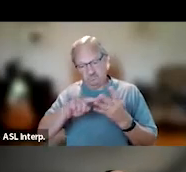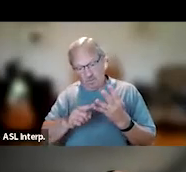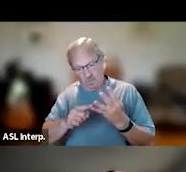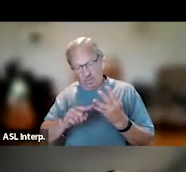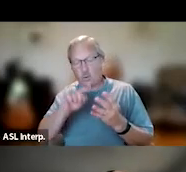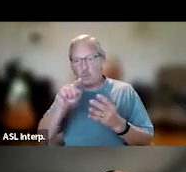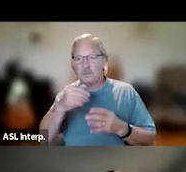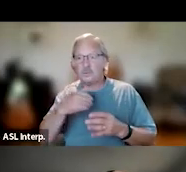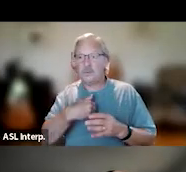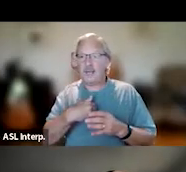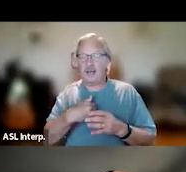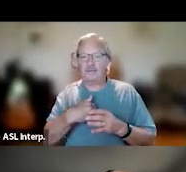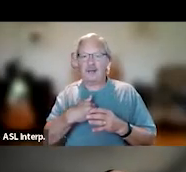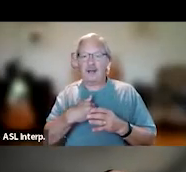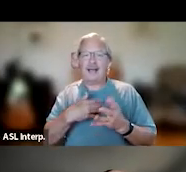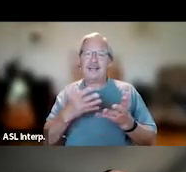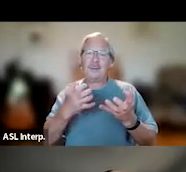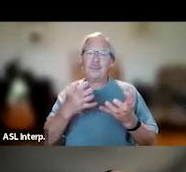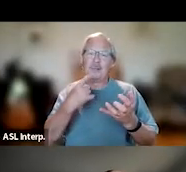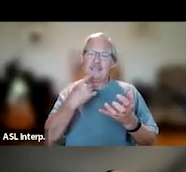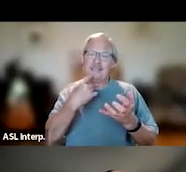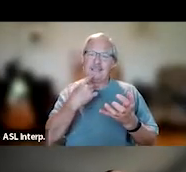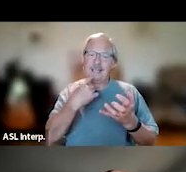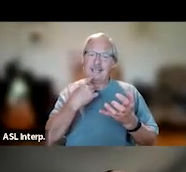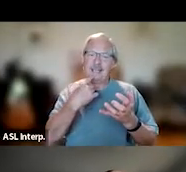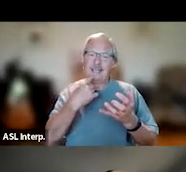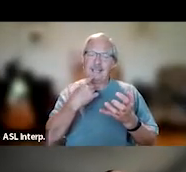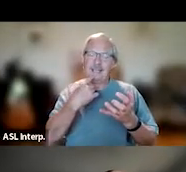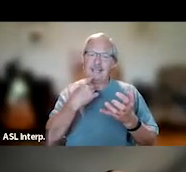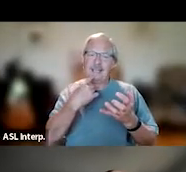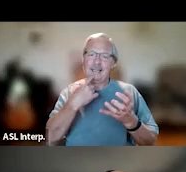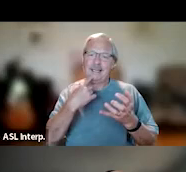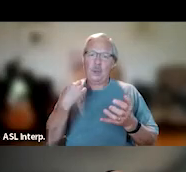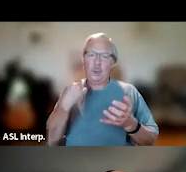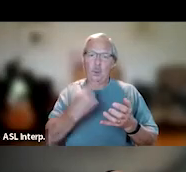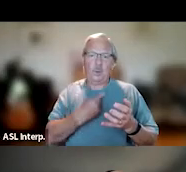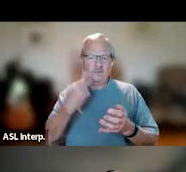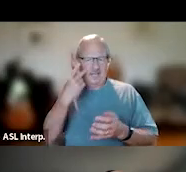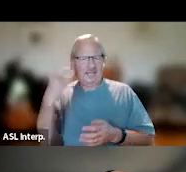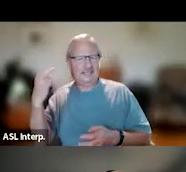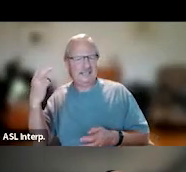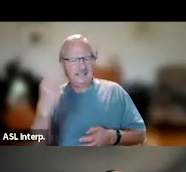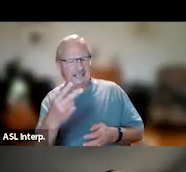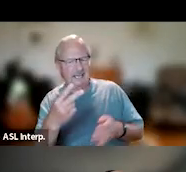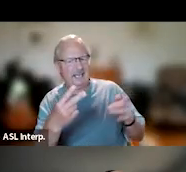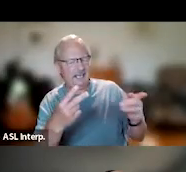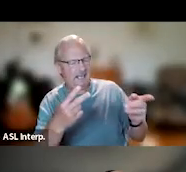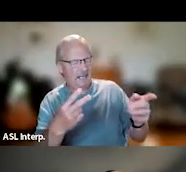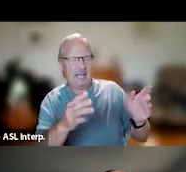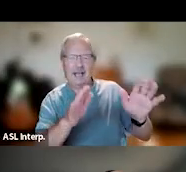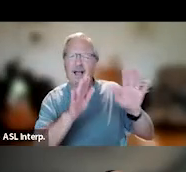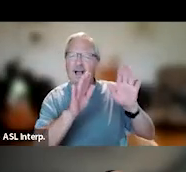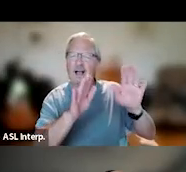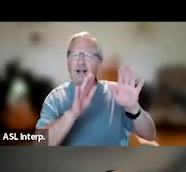I do just want to say that we have seen all of the amazing and gracious comments that you